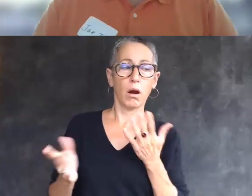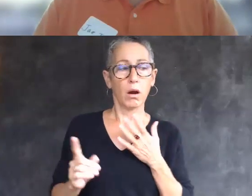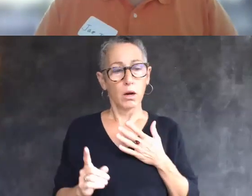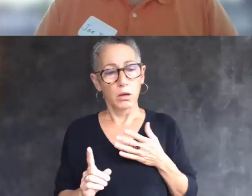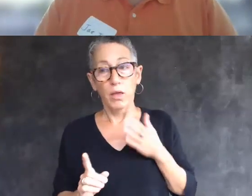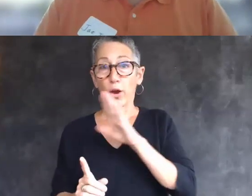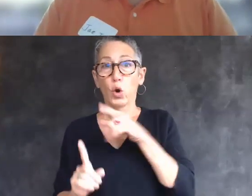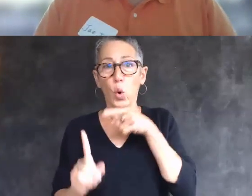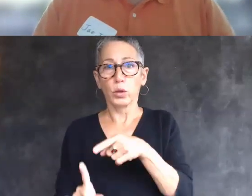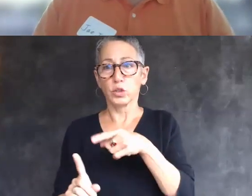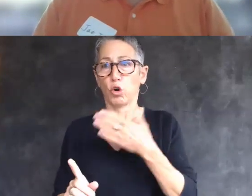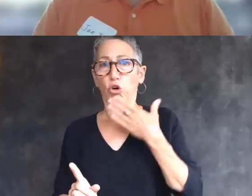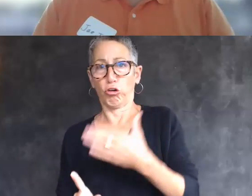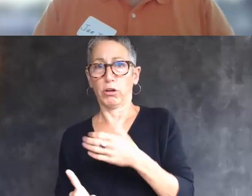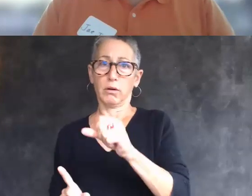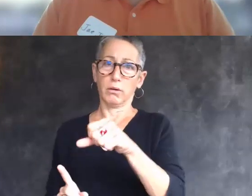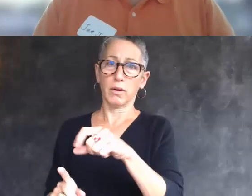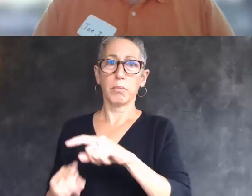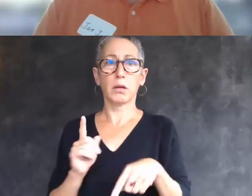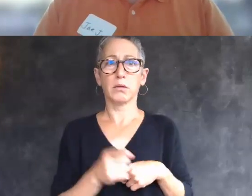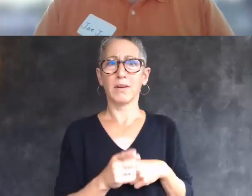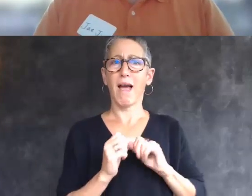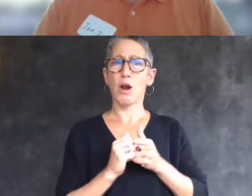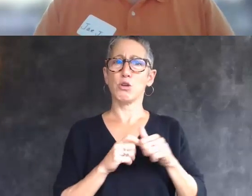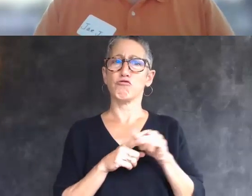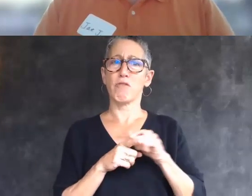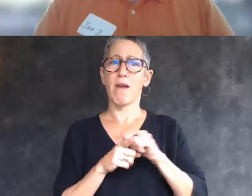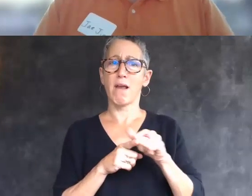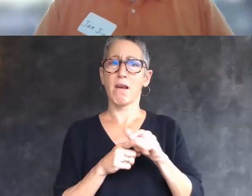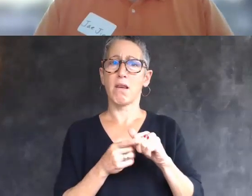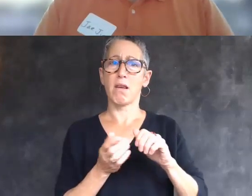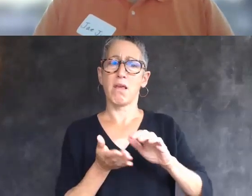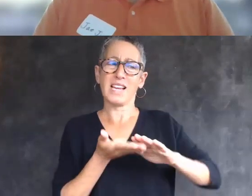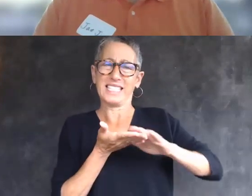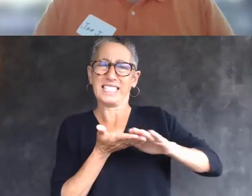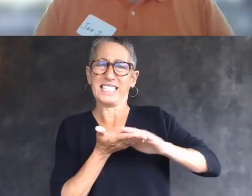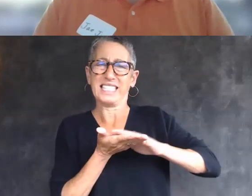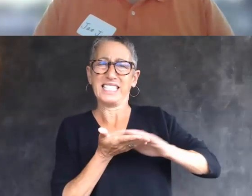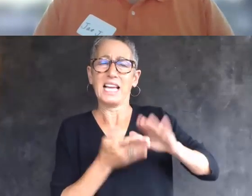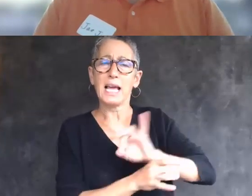some unintentional bias, but how do you train away hatred? How do you train away the fact that you look at somebody